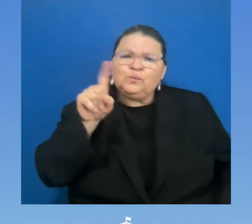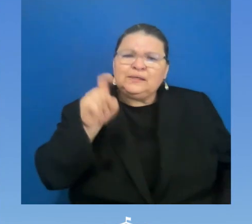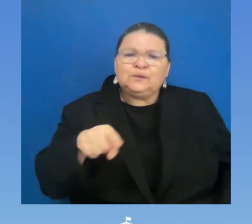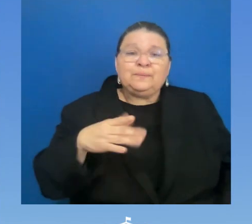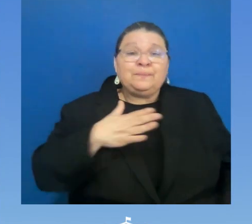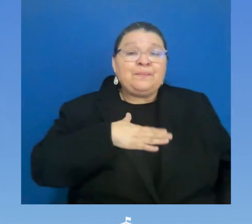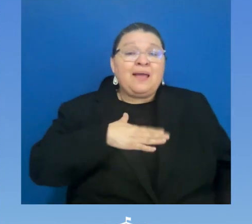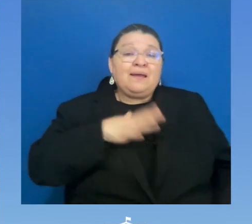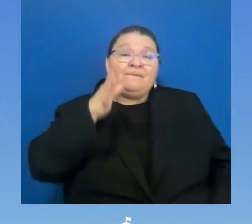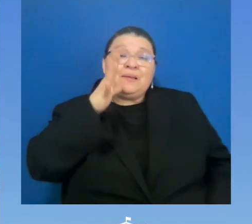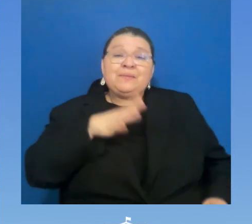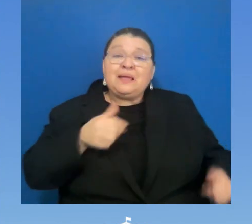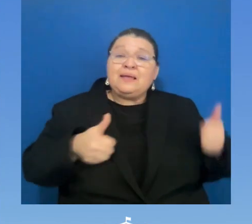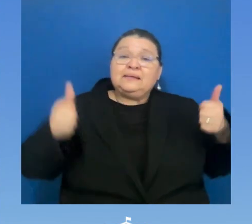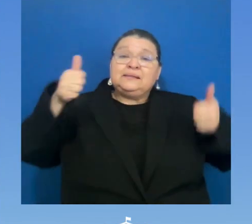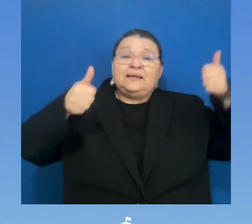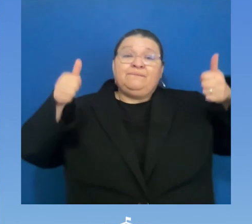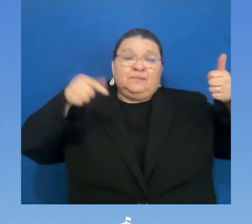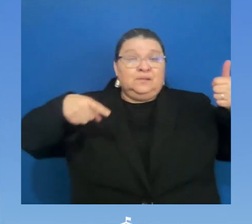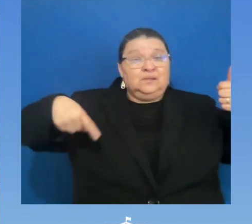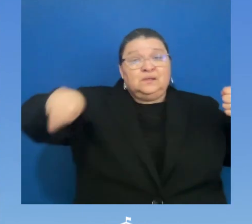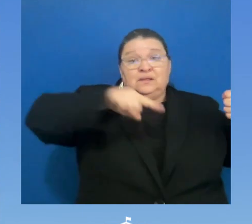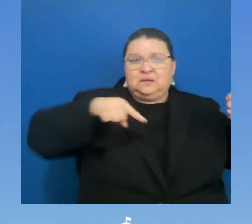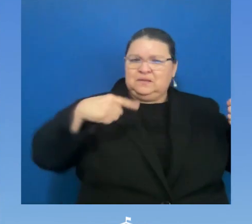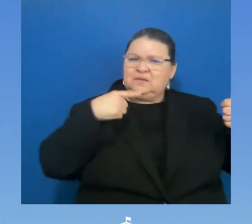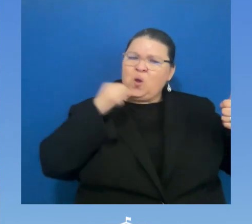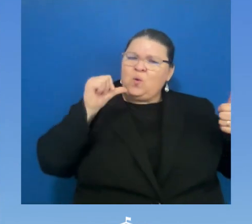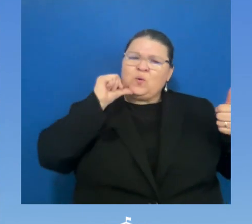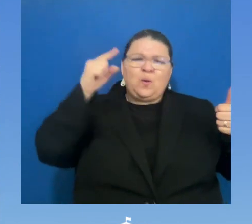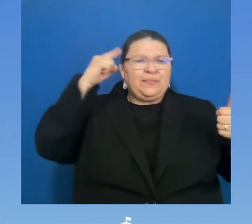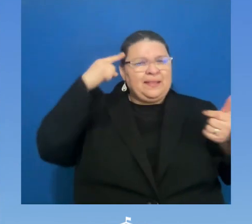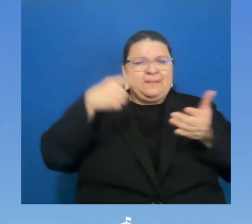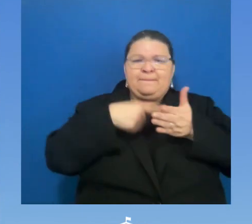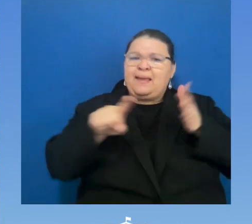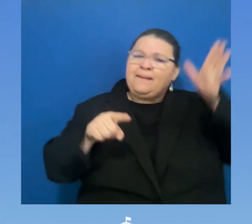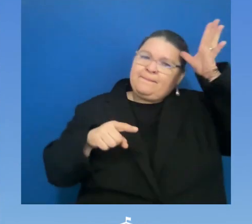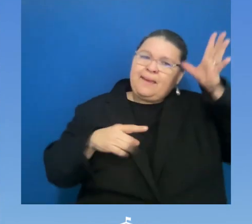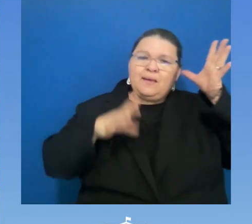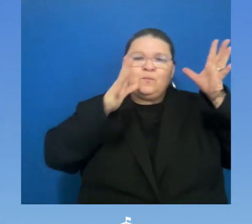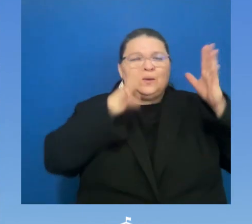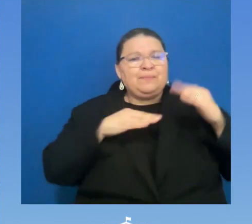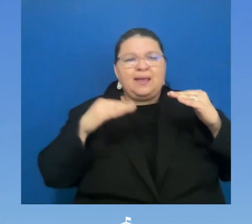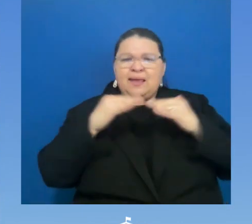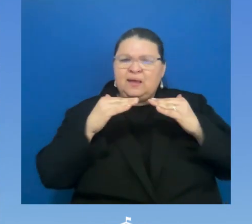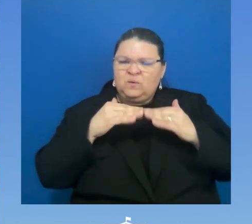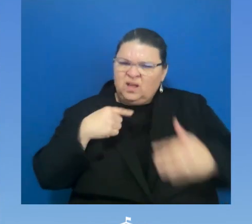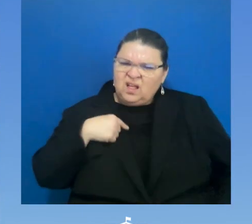and women equal pay for equal work. I didn't think it was true, but it was. And I wondered at that point,